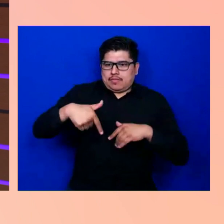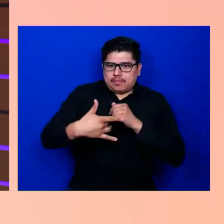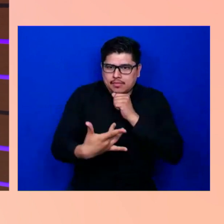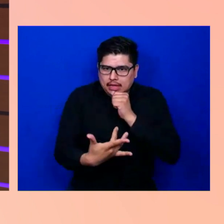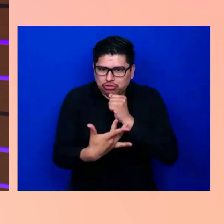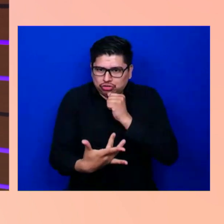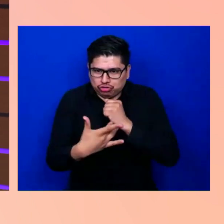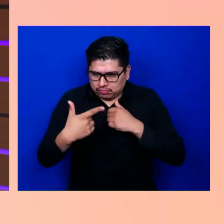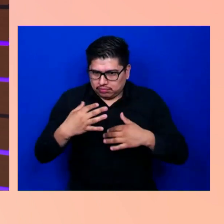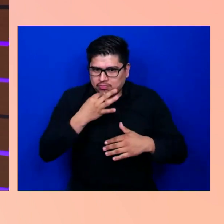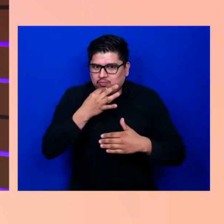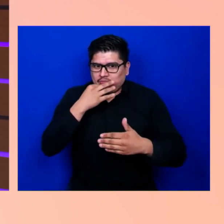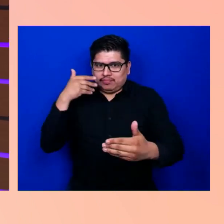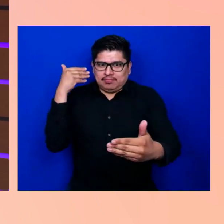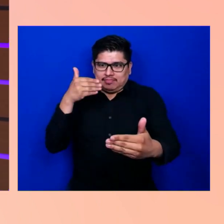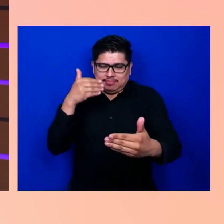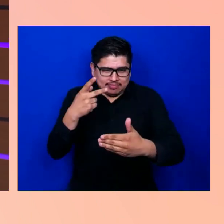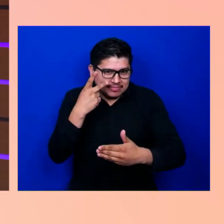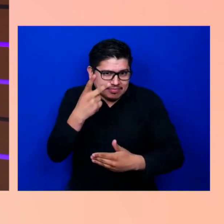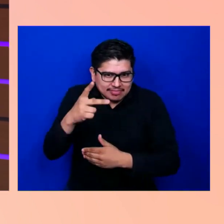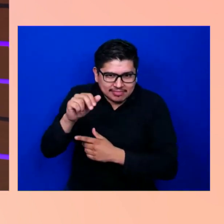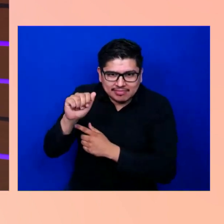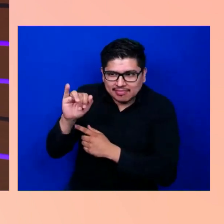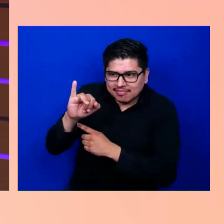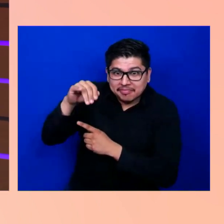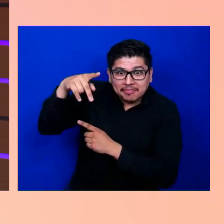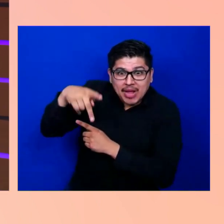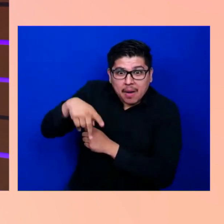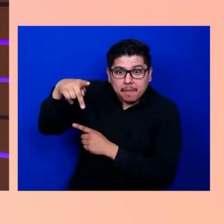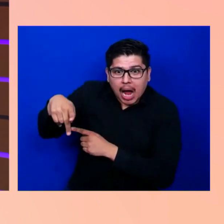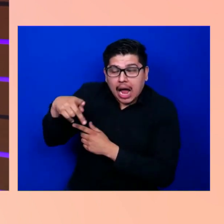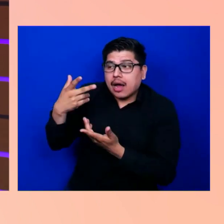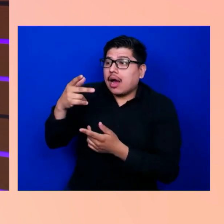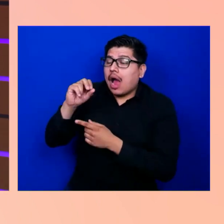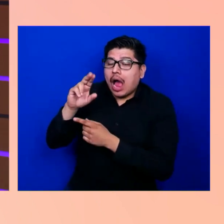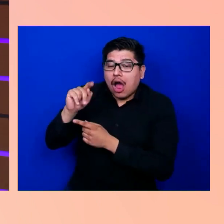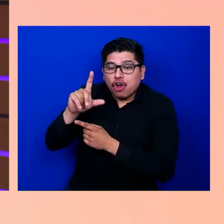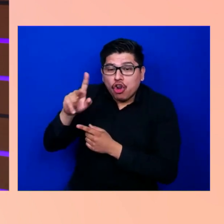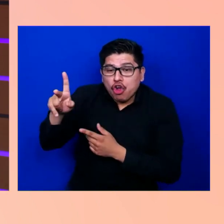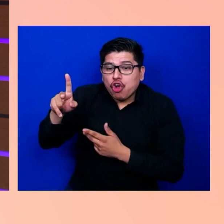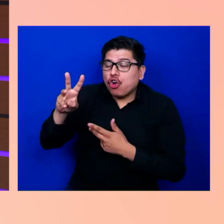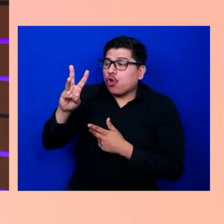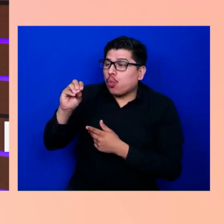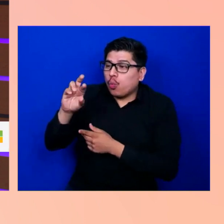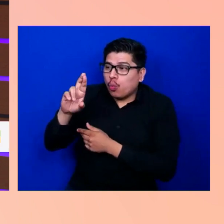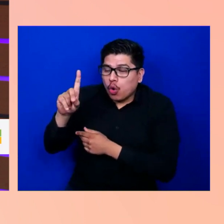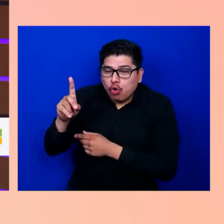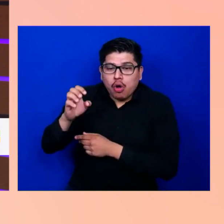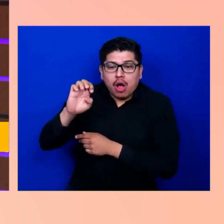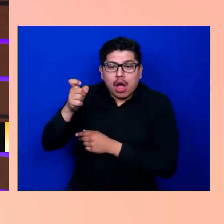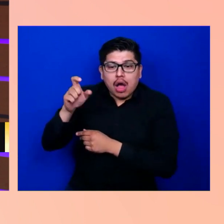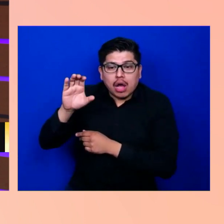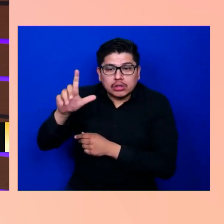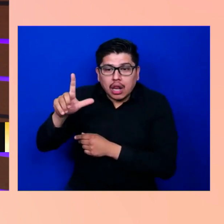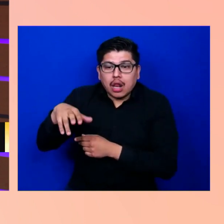PowerPoint, Outlook, Word, Excel, and Reddit soon. If you're interested in learning more about